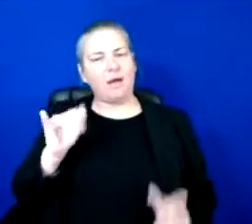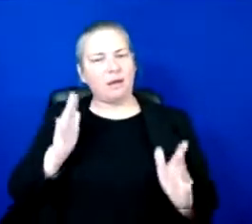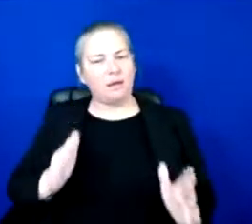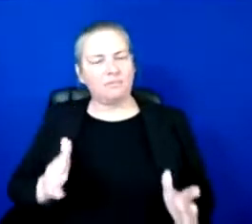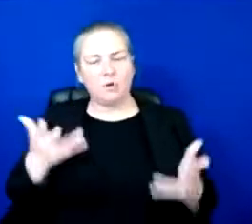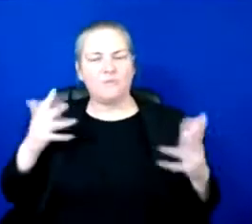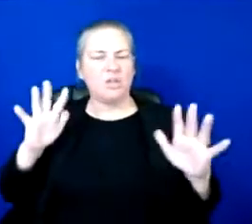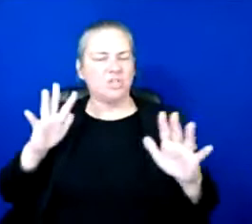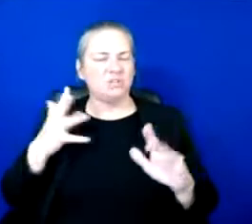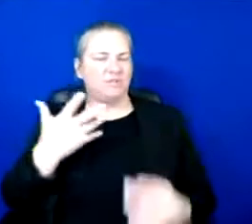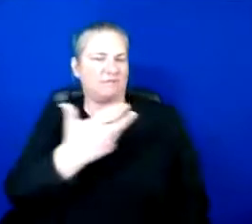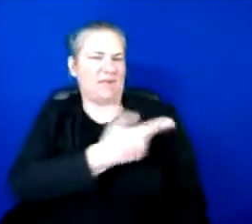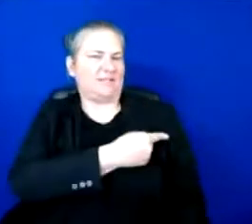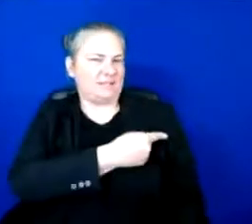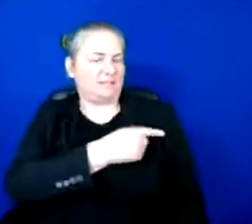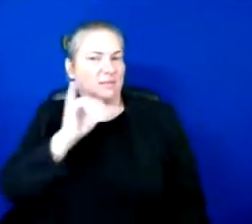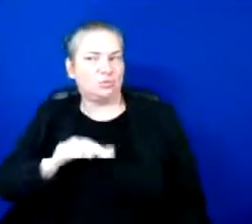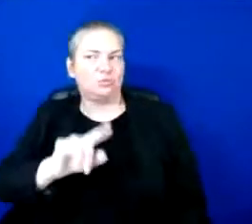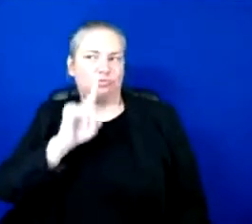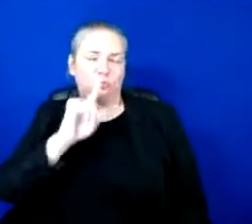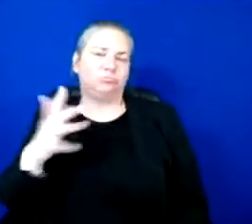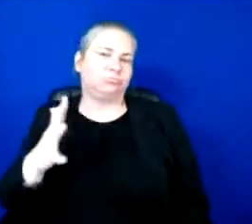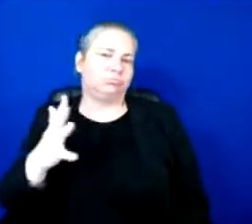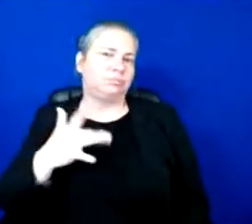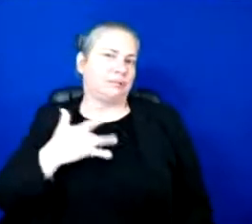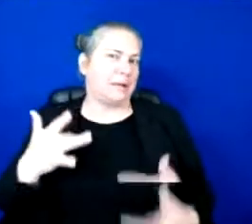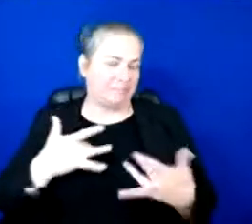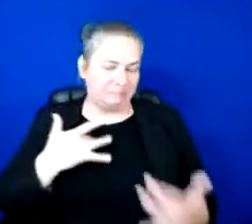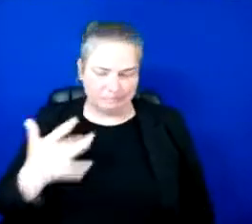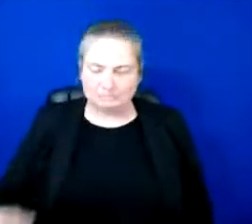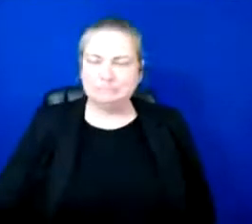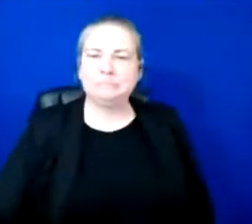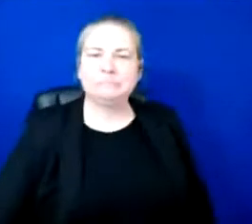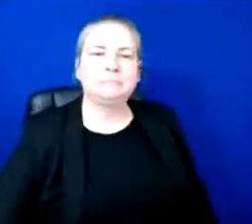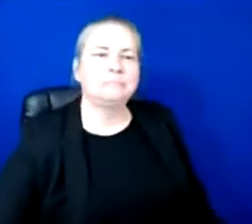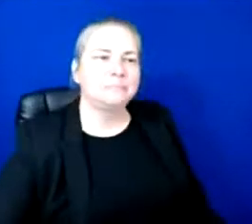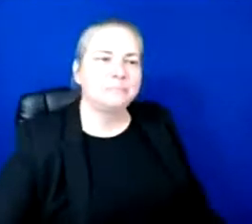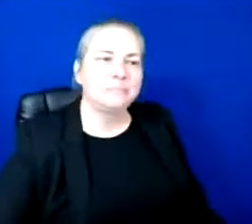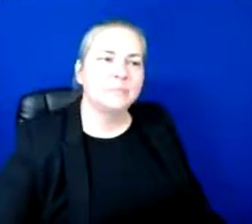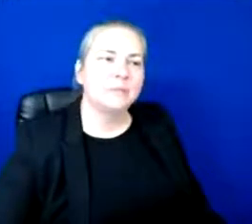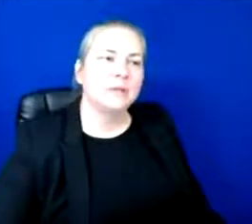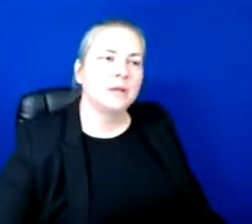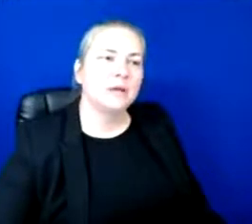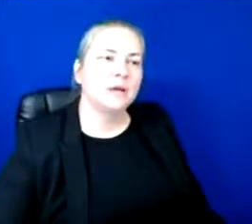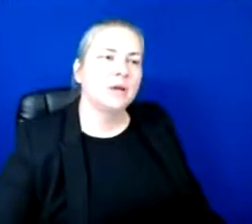is really exciting. Uh so let's look at Table One, which shows vaccinations uh